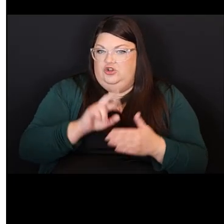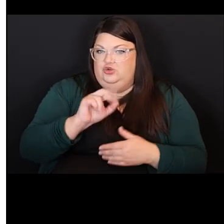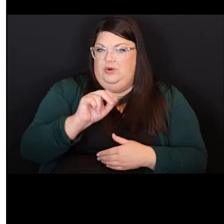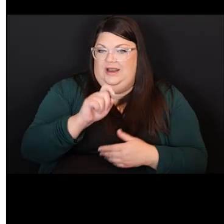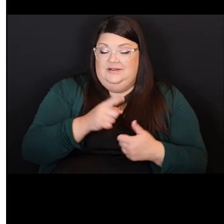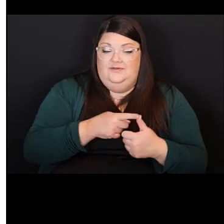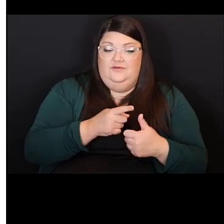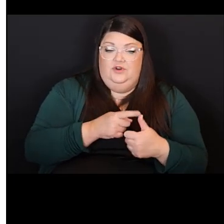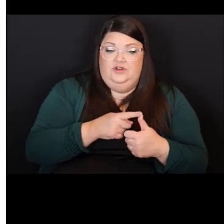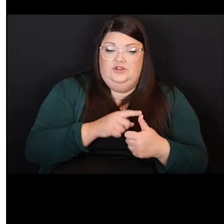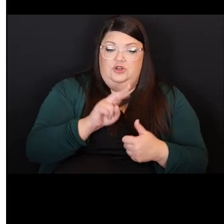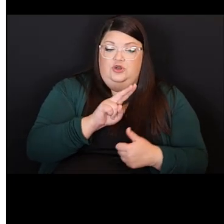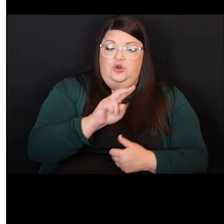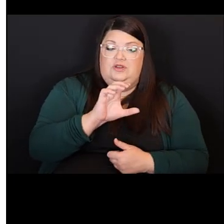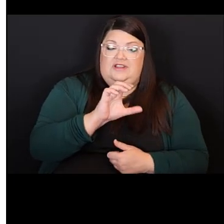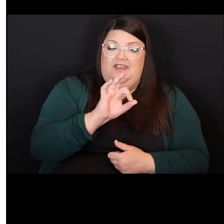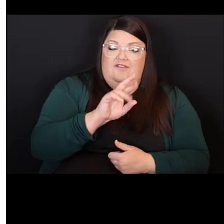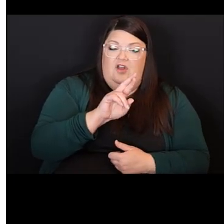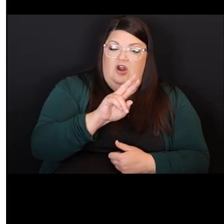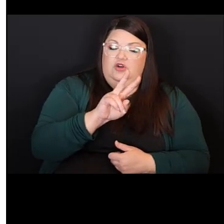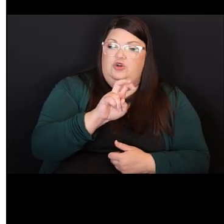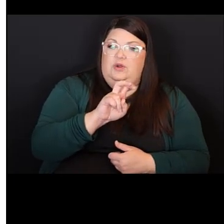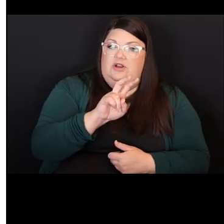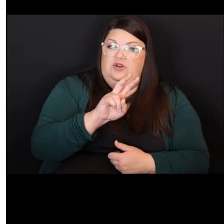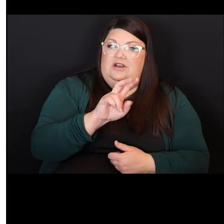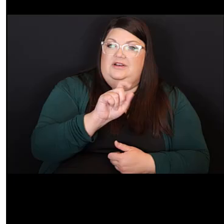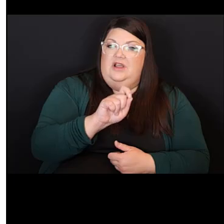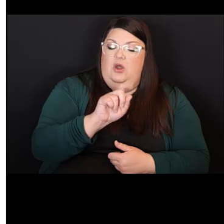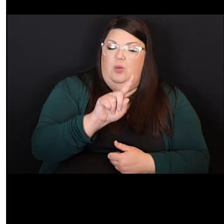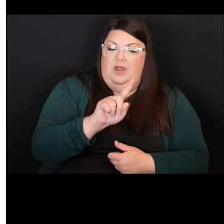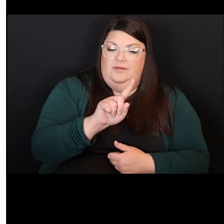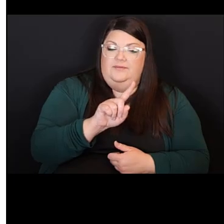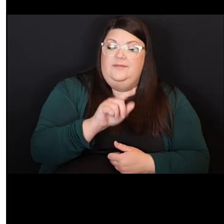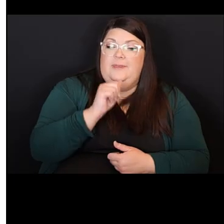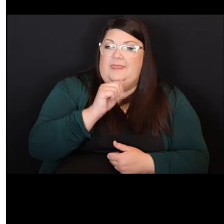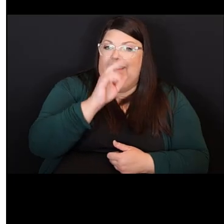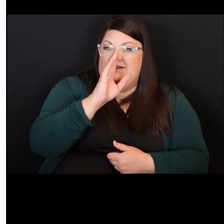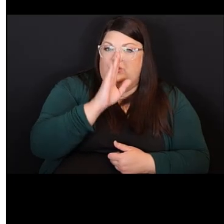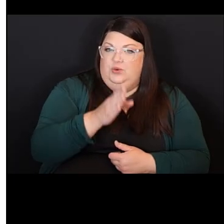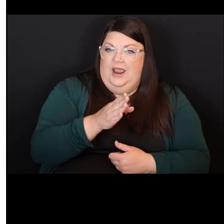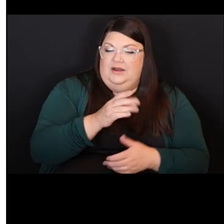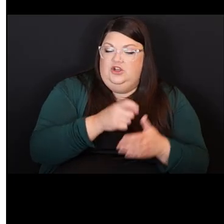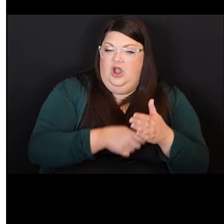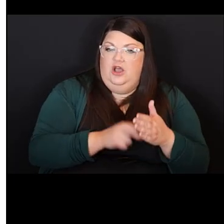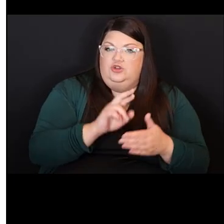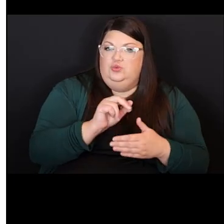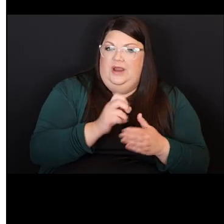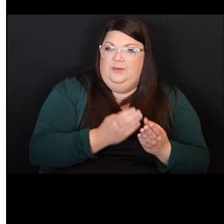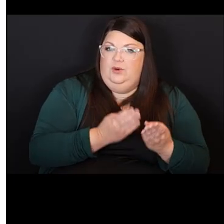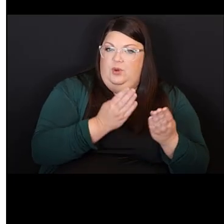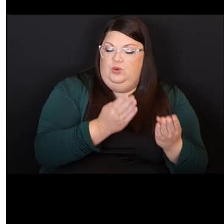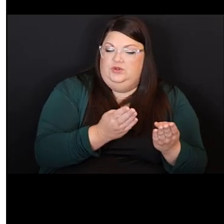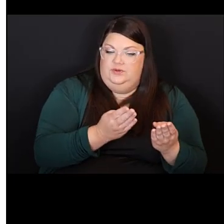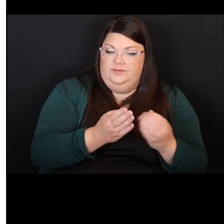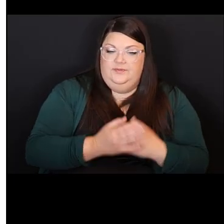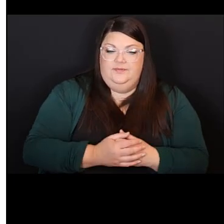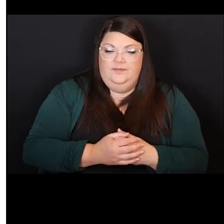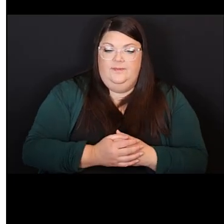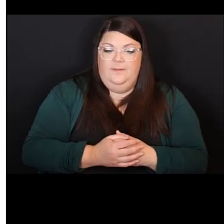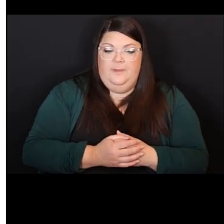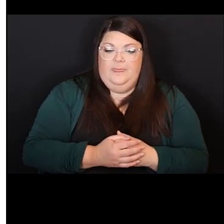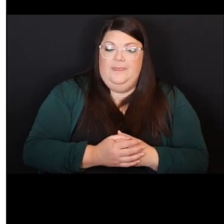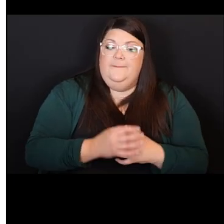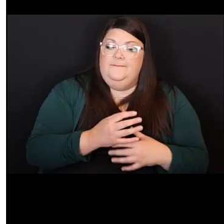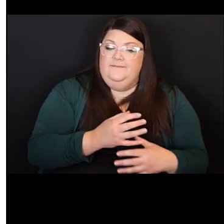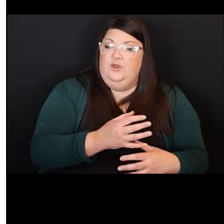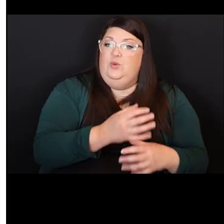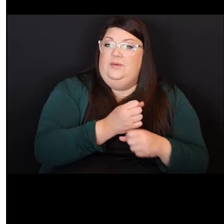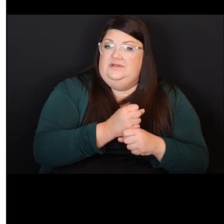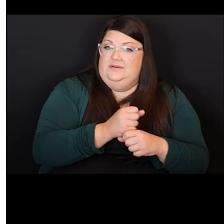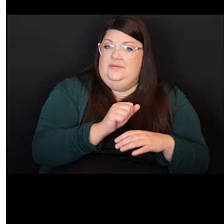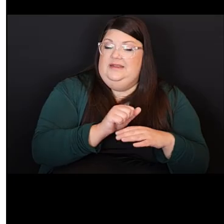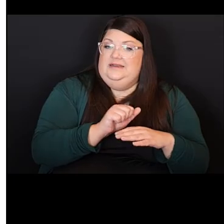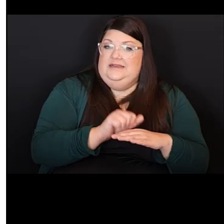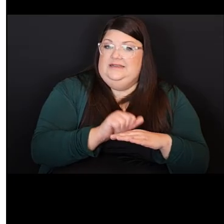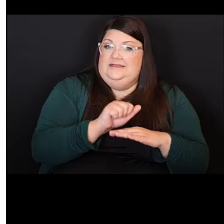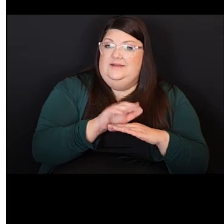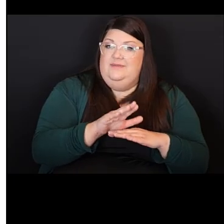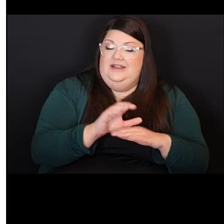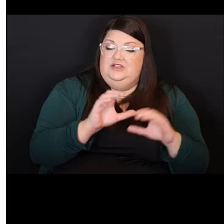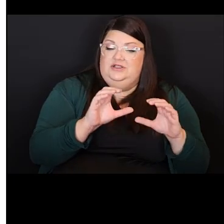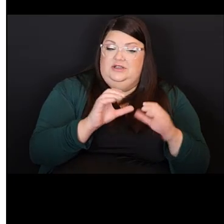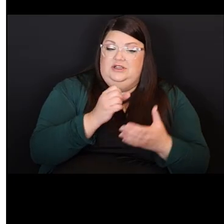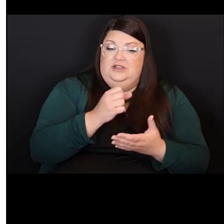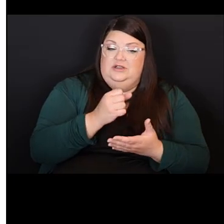Step 1: 2 CFR 200.1 “Indirect cost rate proposal”. Recipient submits certified